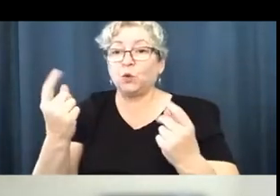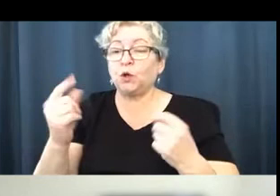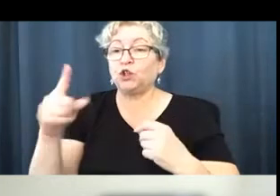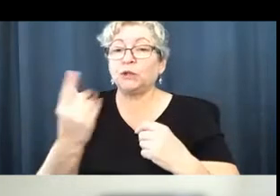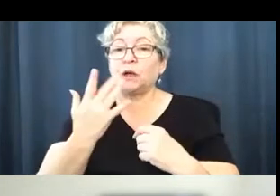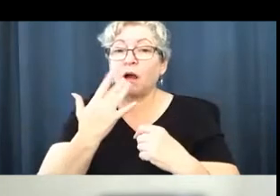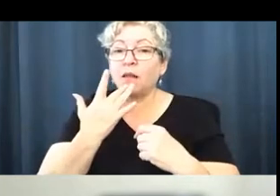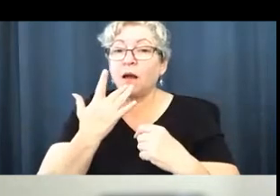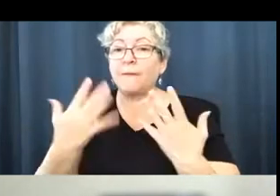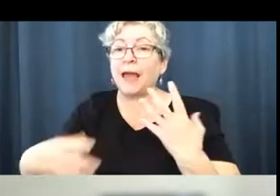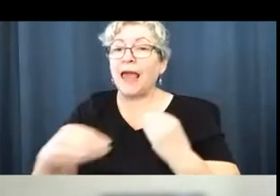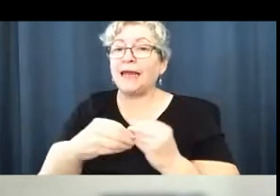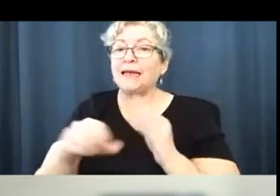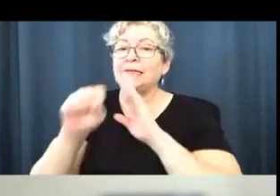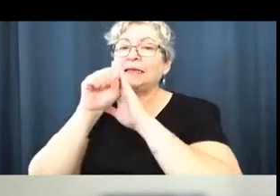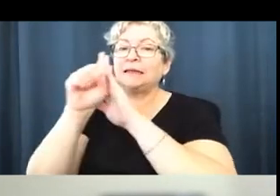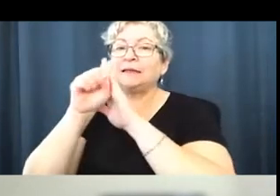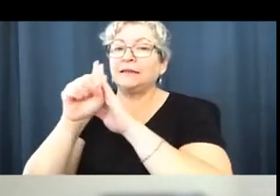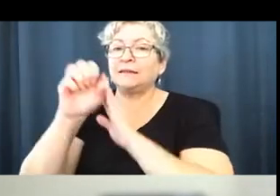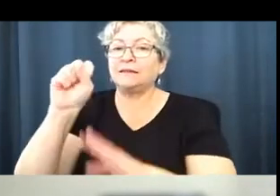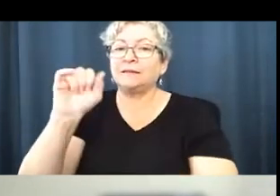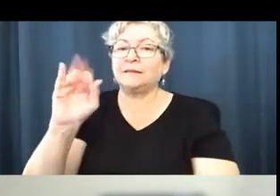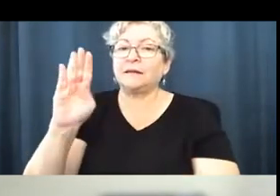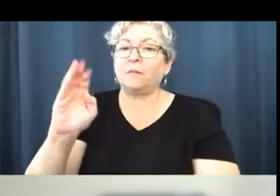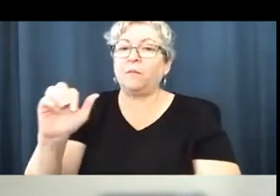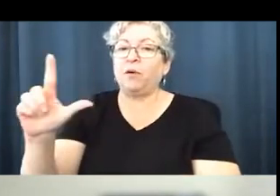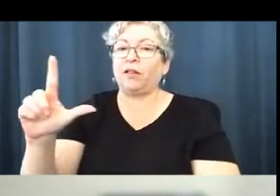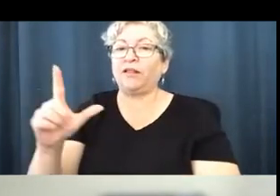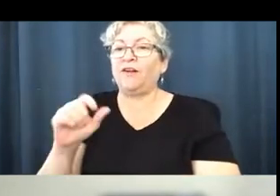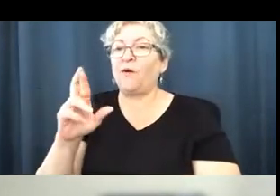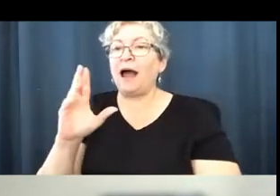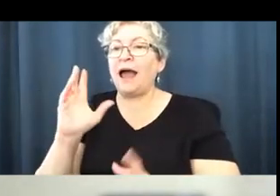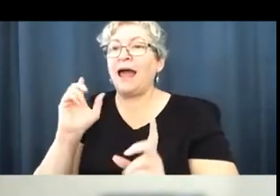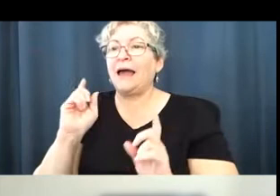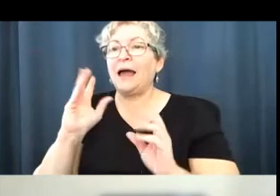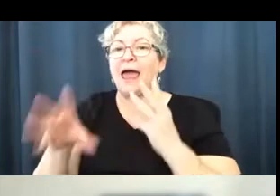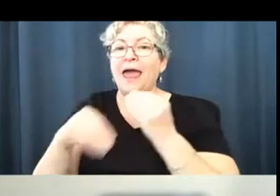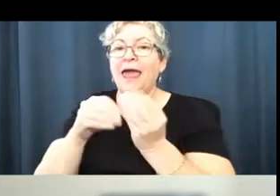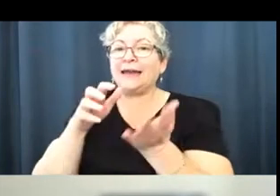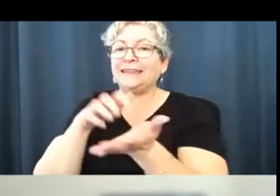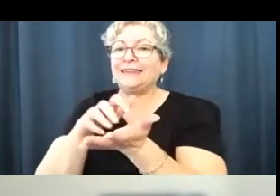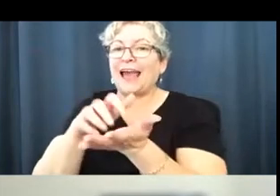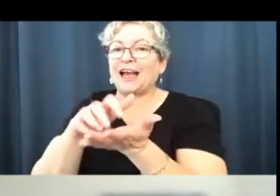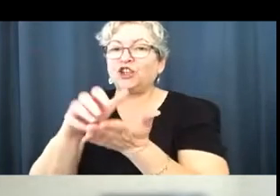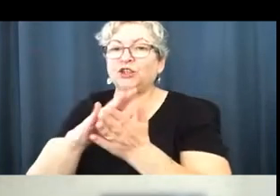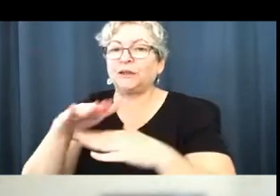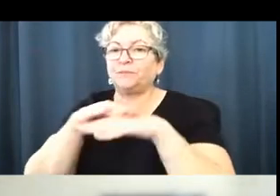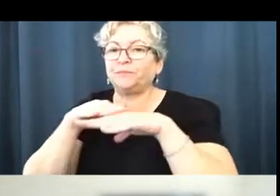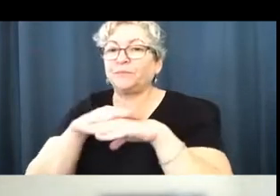to add some symbols into the series or add some texture to the line chart. And the point is, for color blindness,